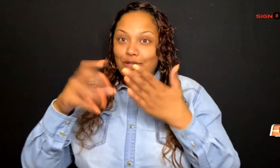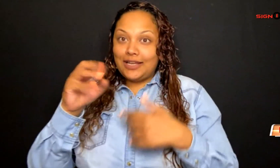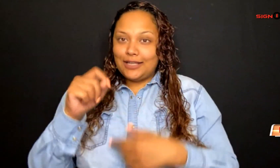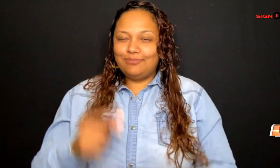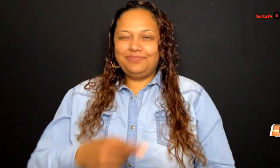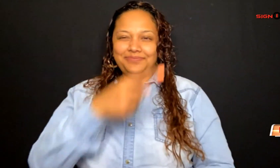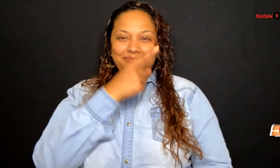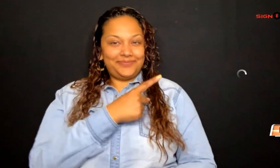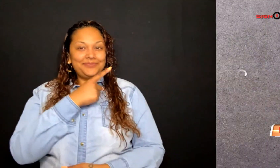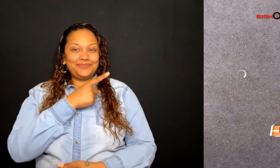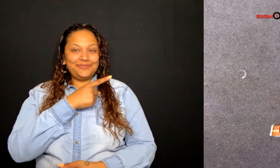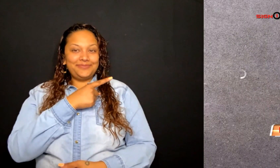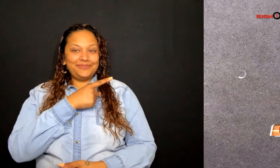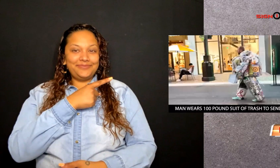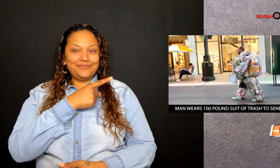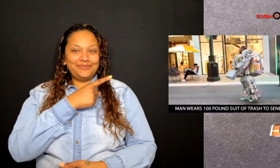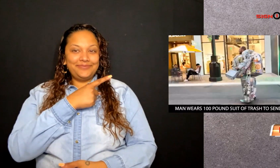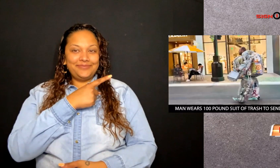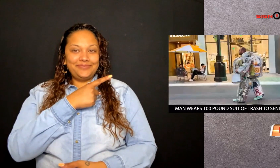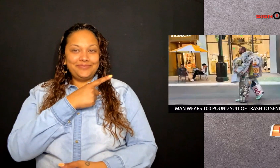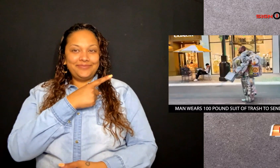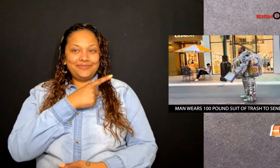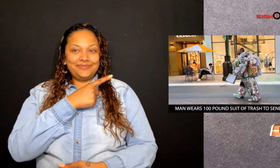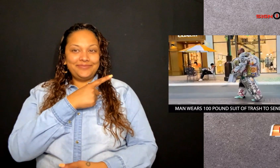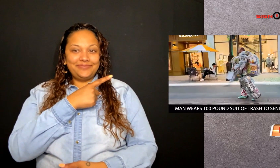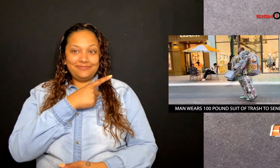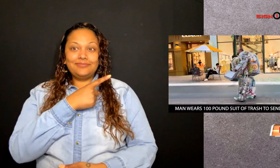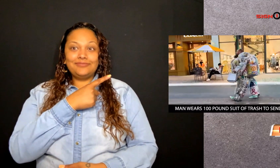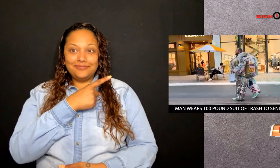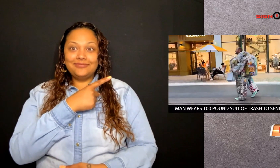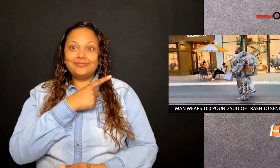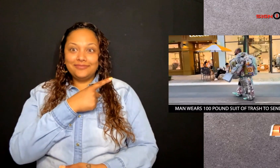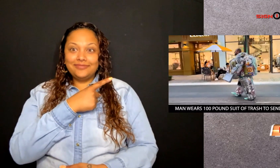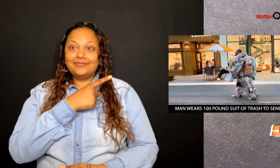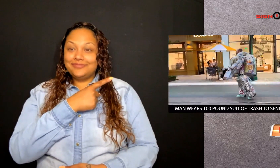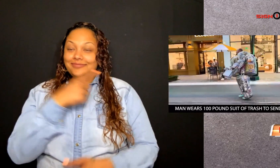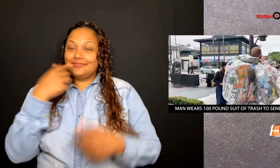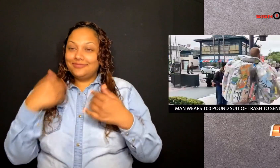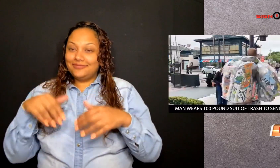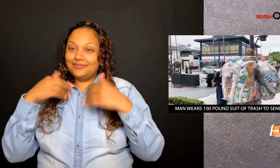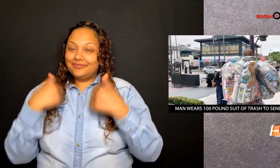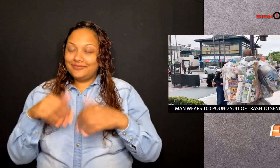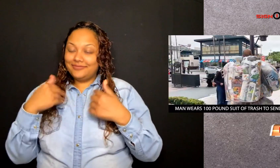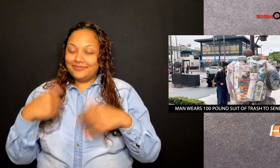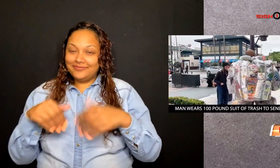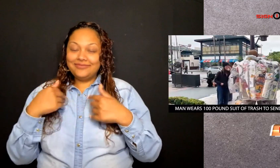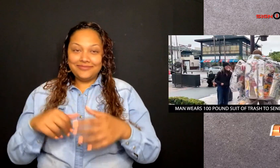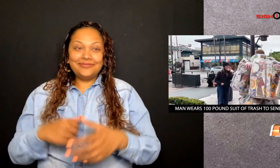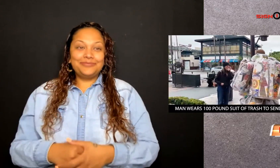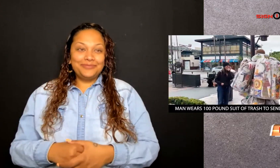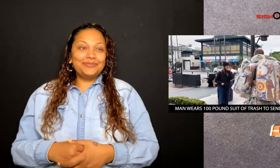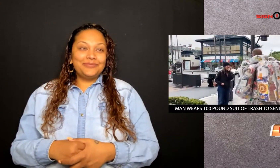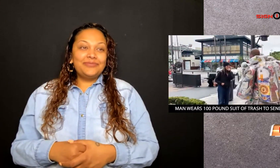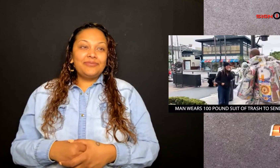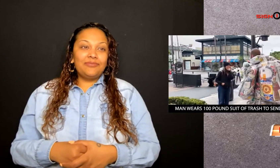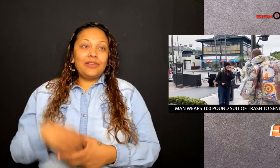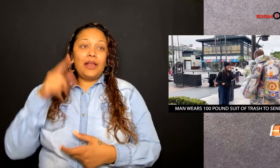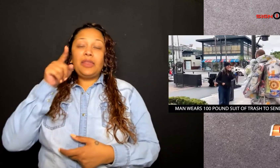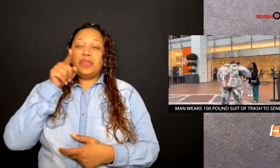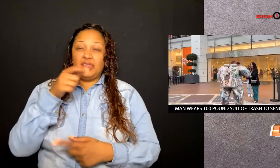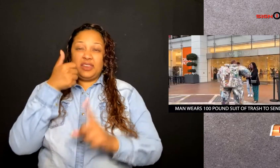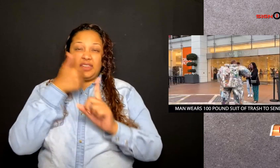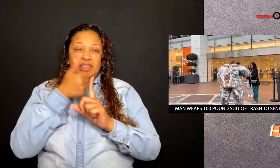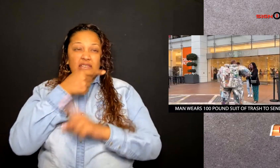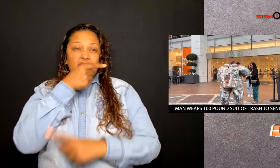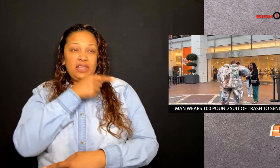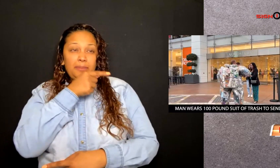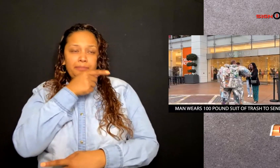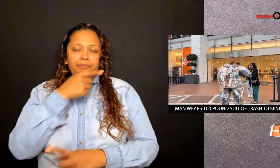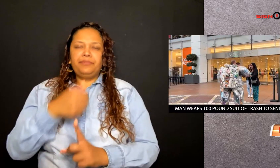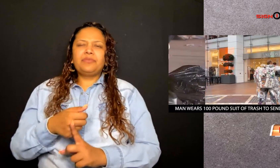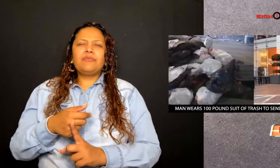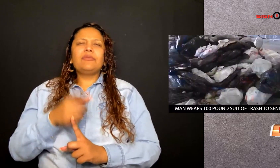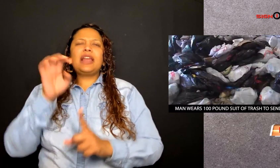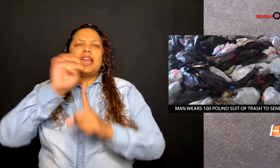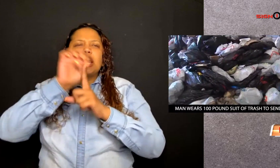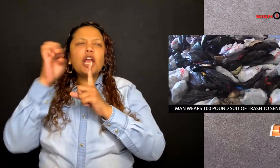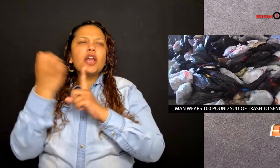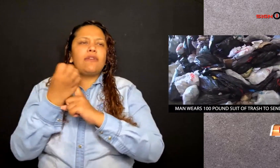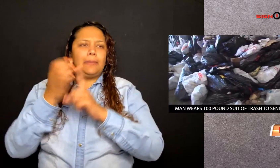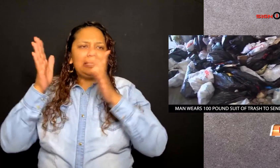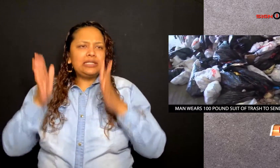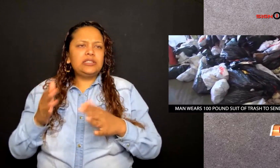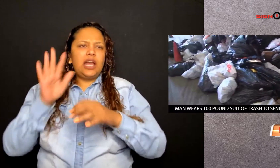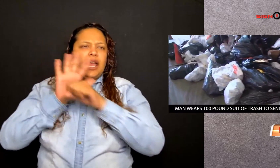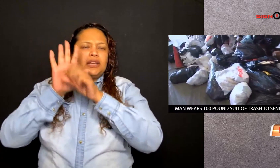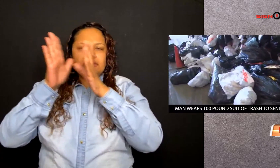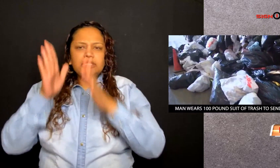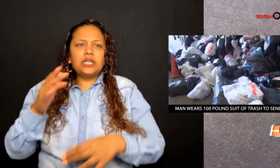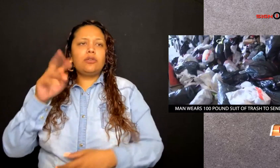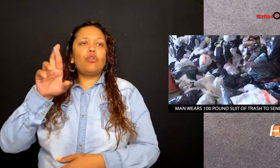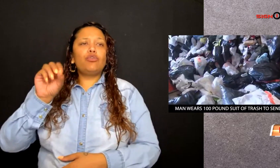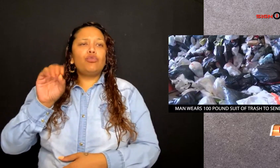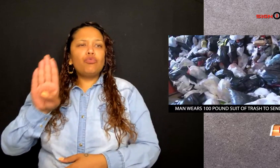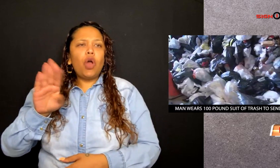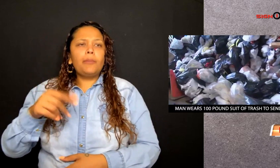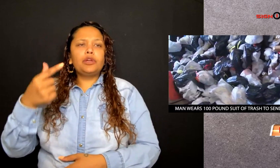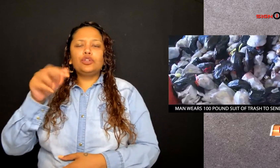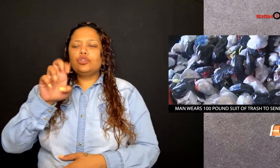check out what this man is wearing